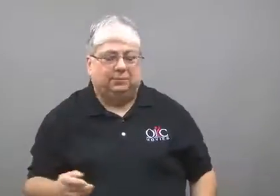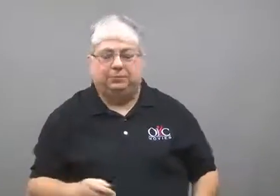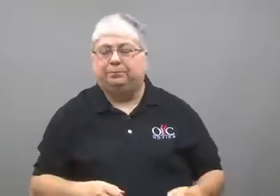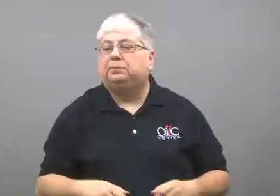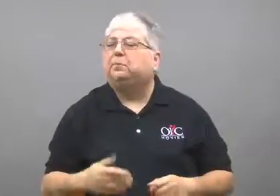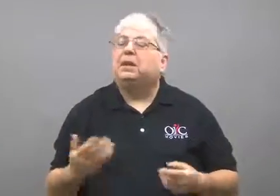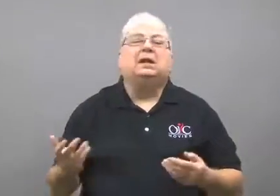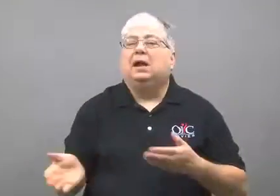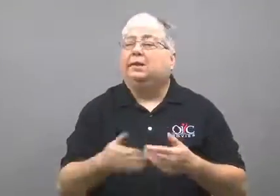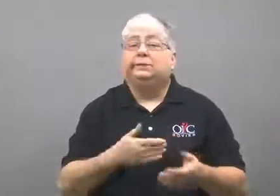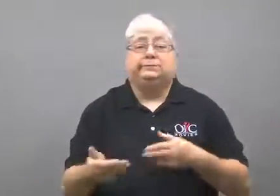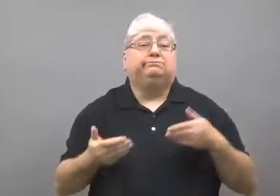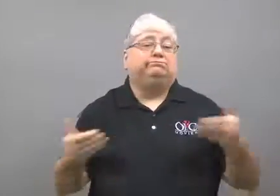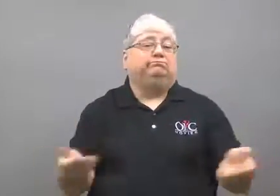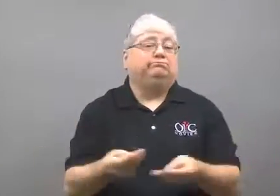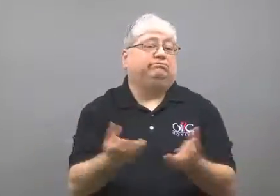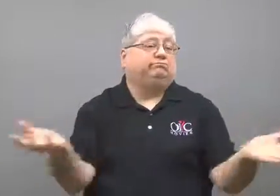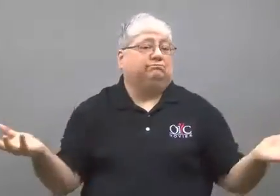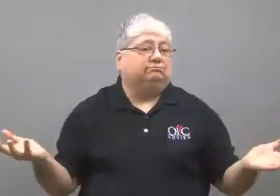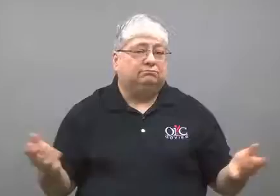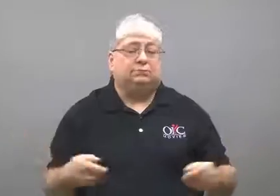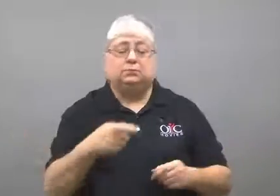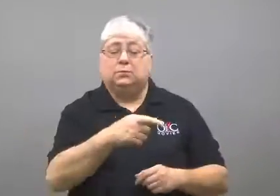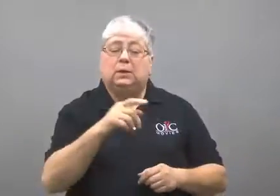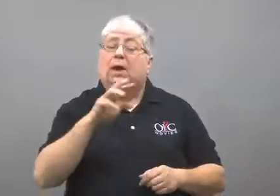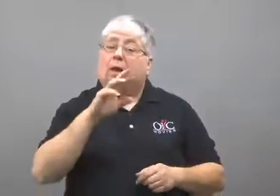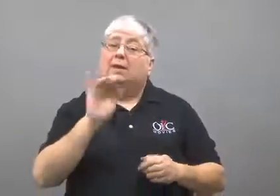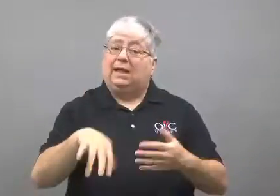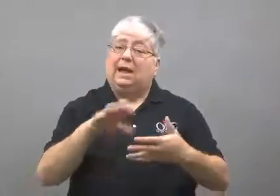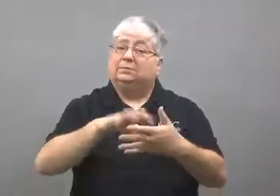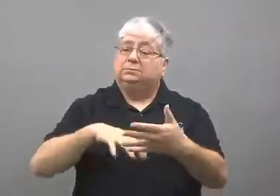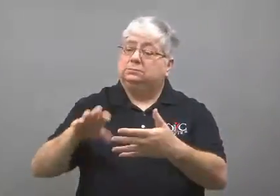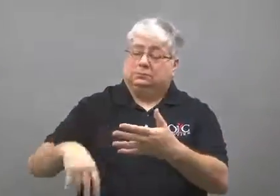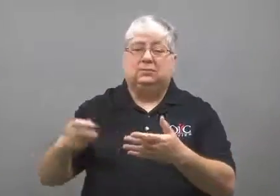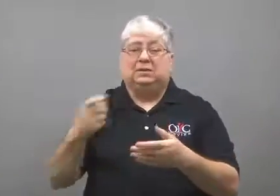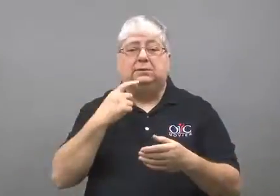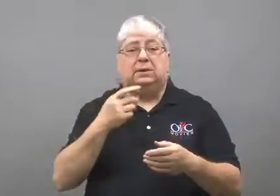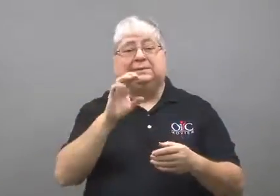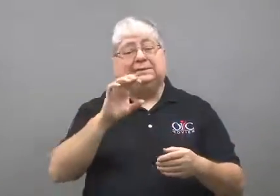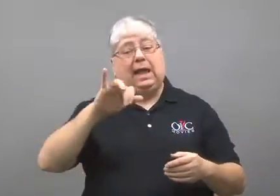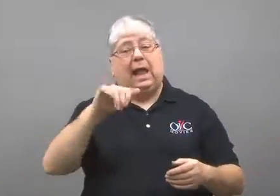The report was released nevertheless.